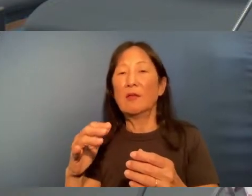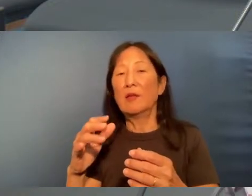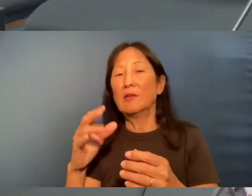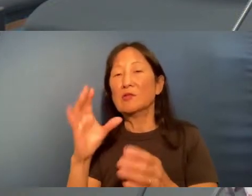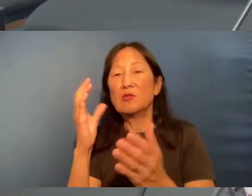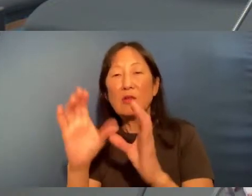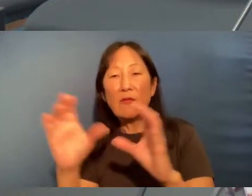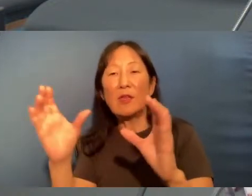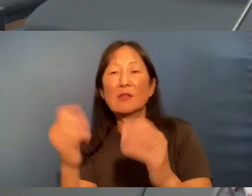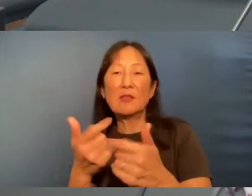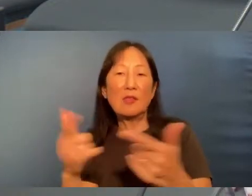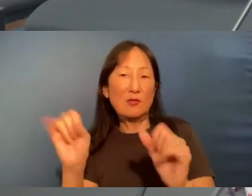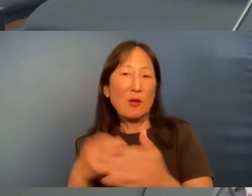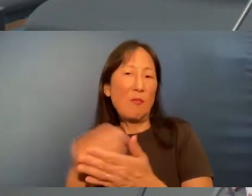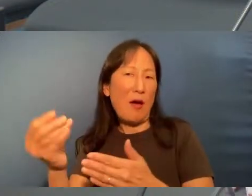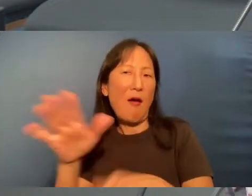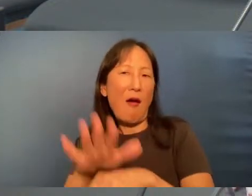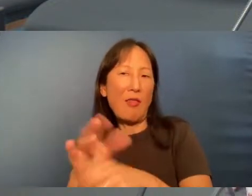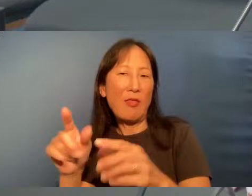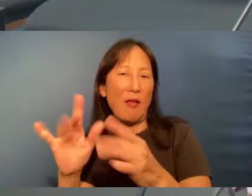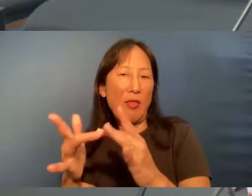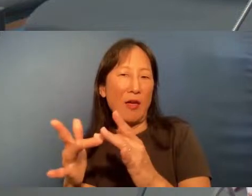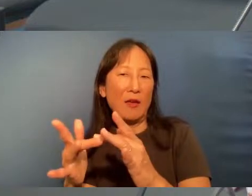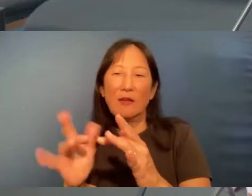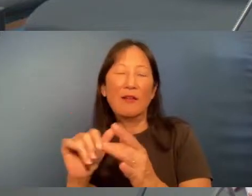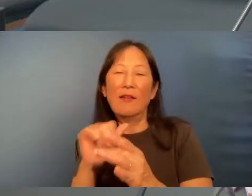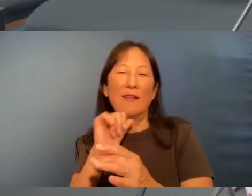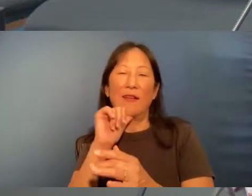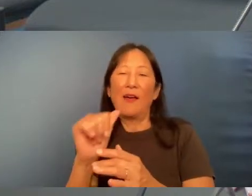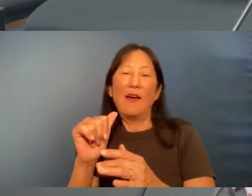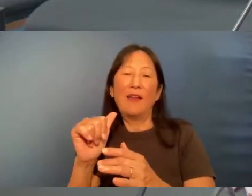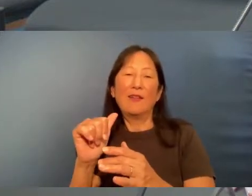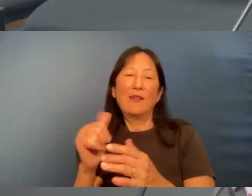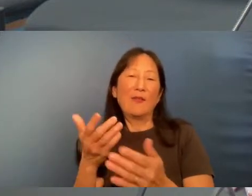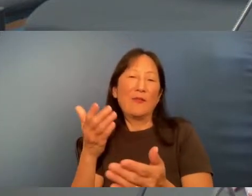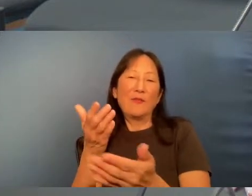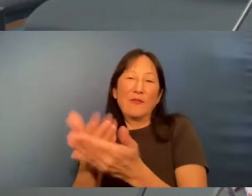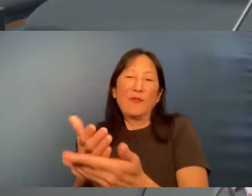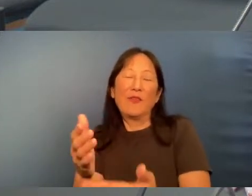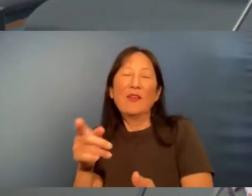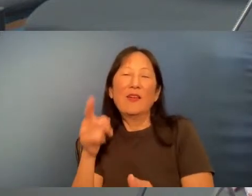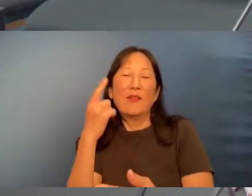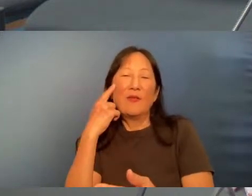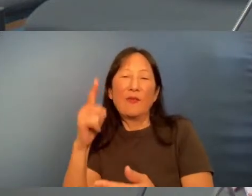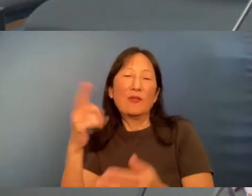to buy online do not deem the animal an emotional support animal or service animal.